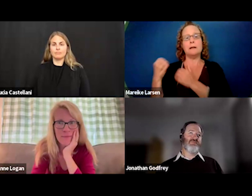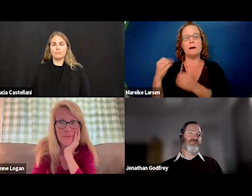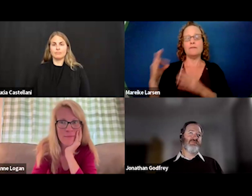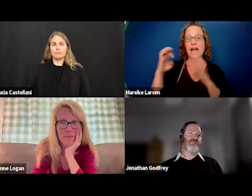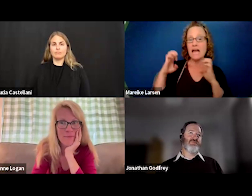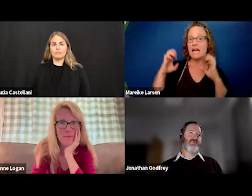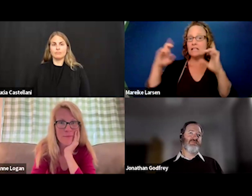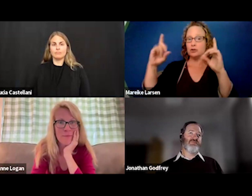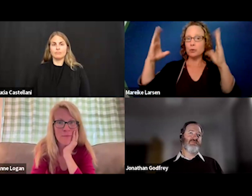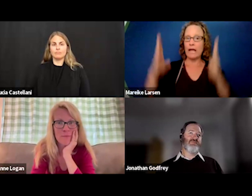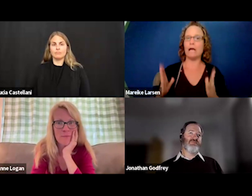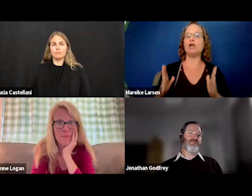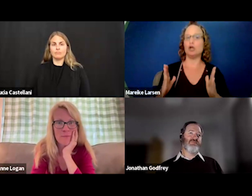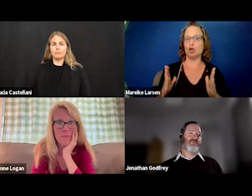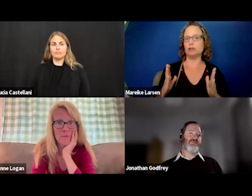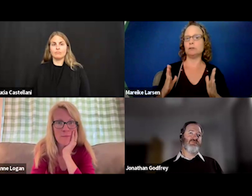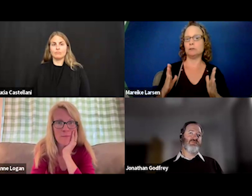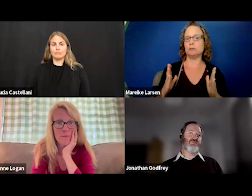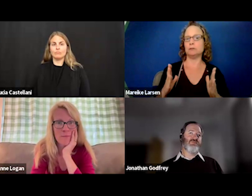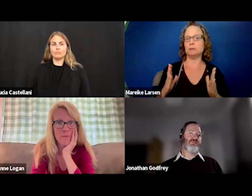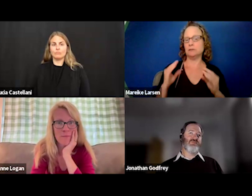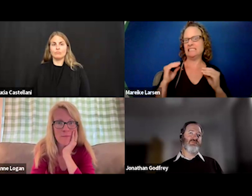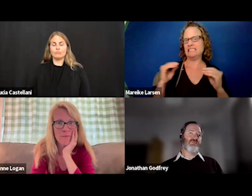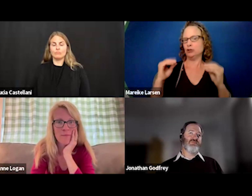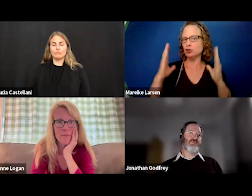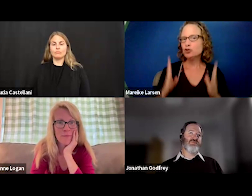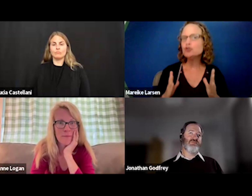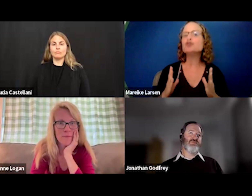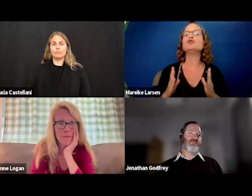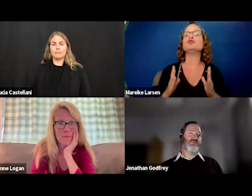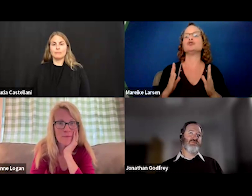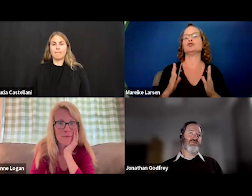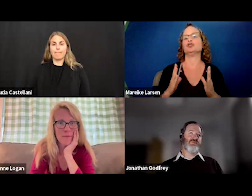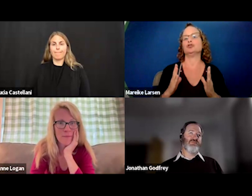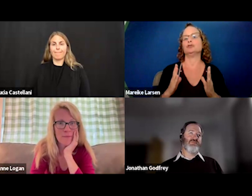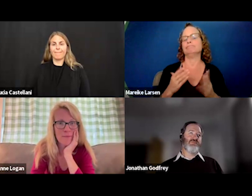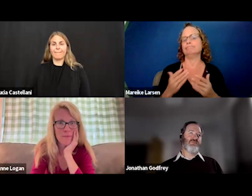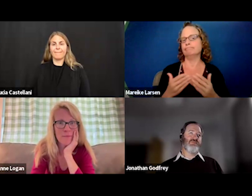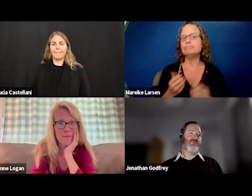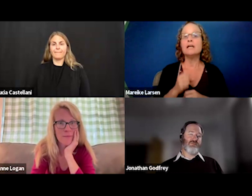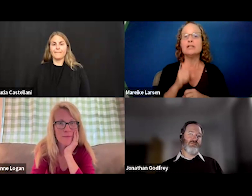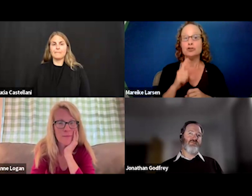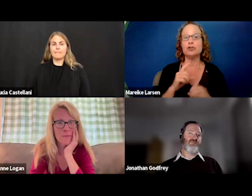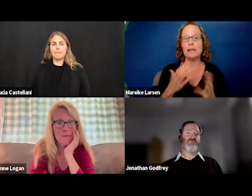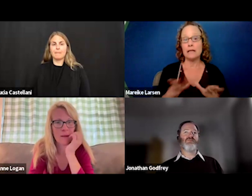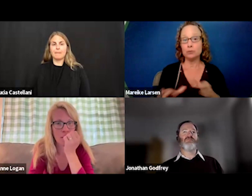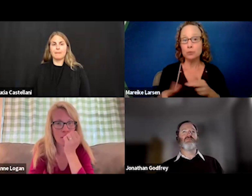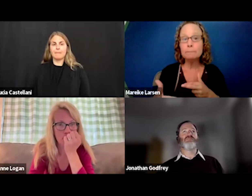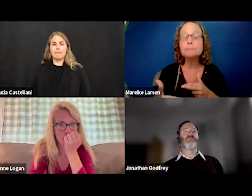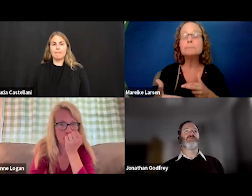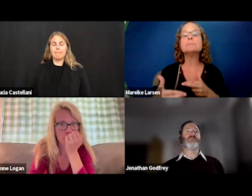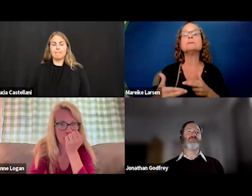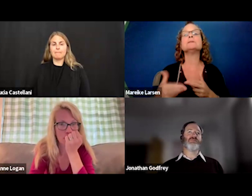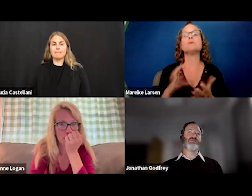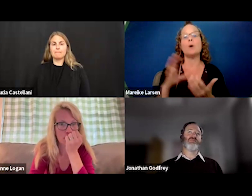as educators or teachers to ensure that classrooms, course material, and content is